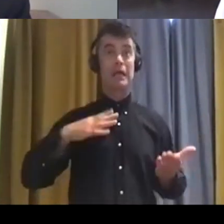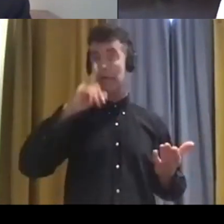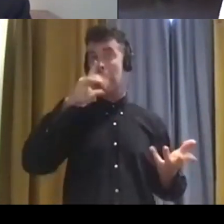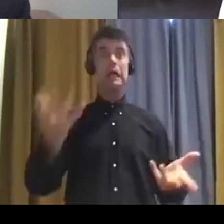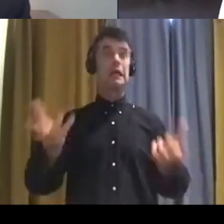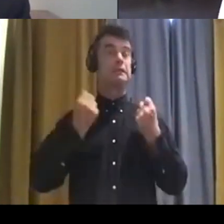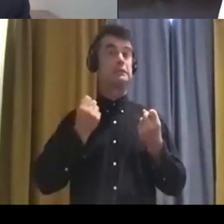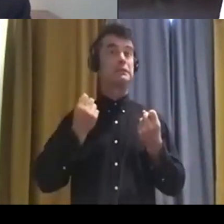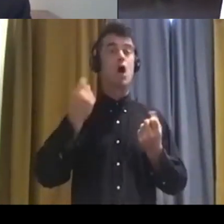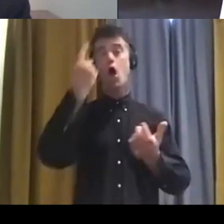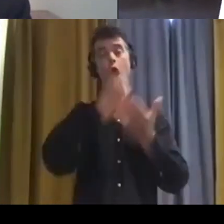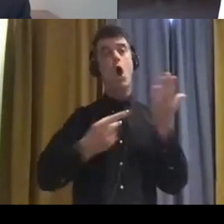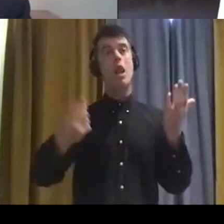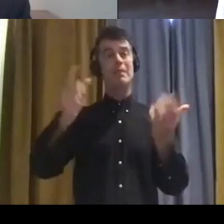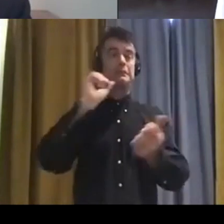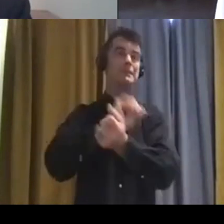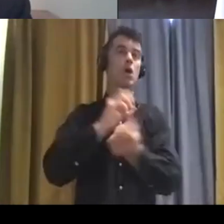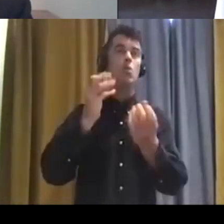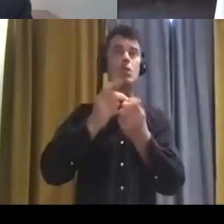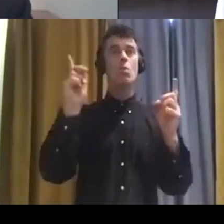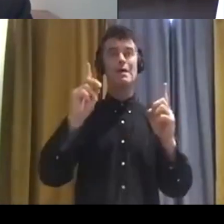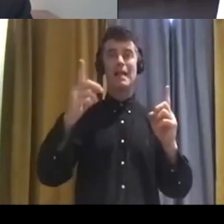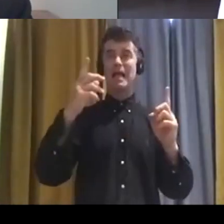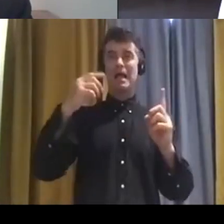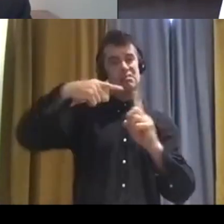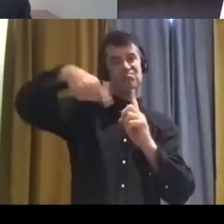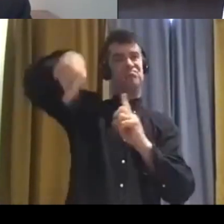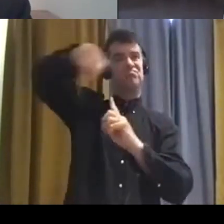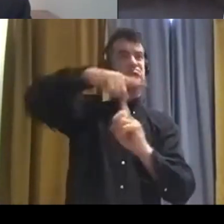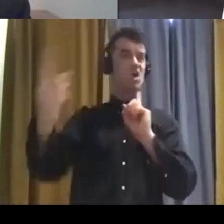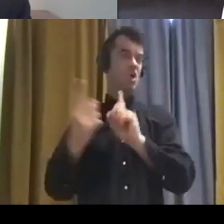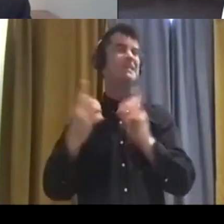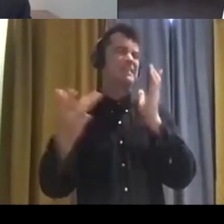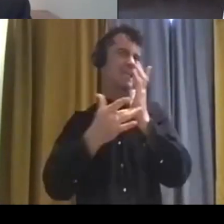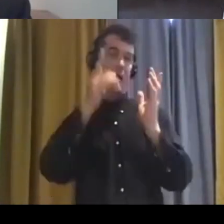just existing in there. So I think technology can solve that but also budget issues. If